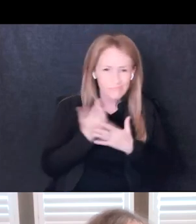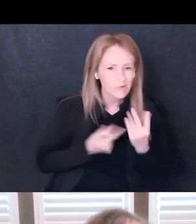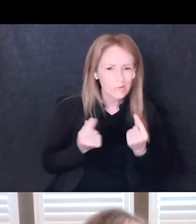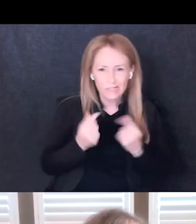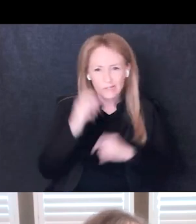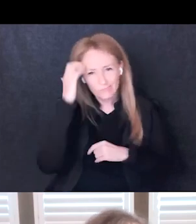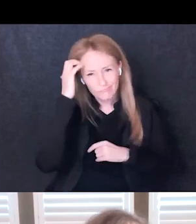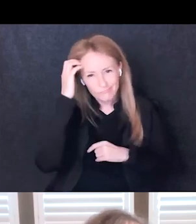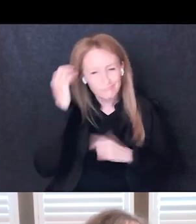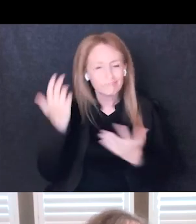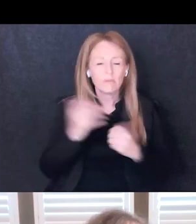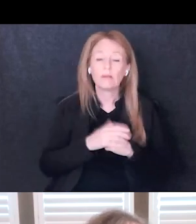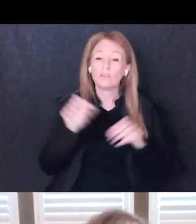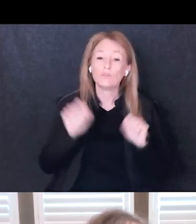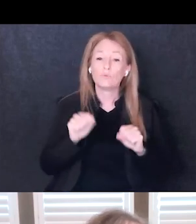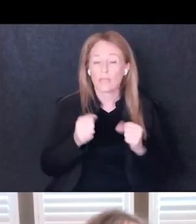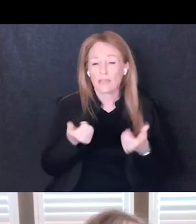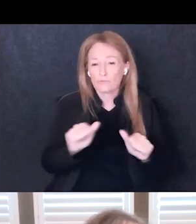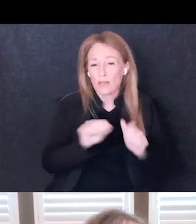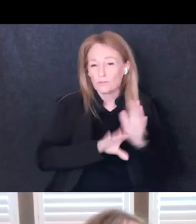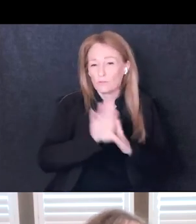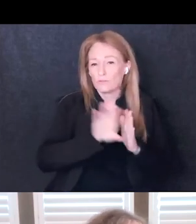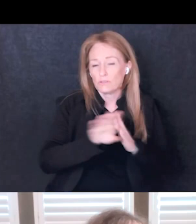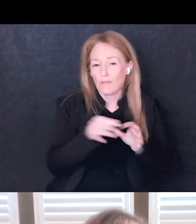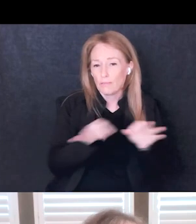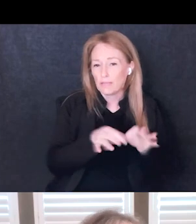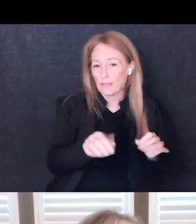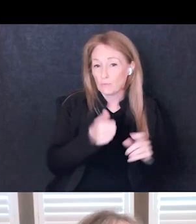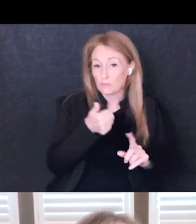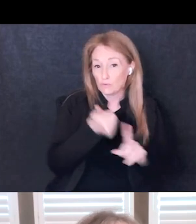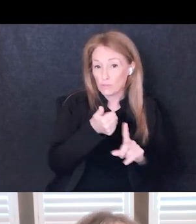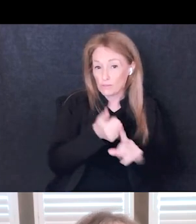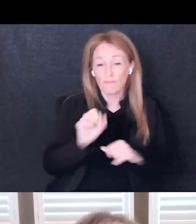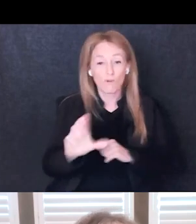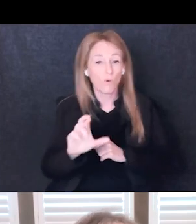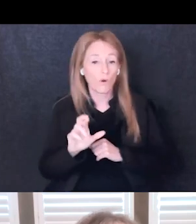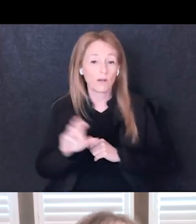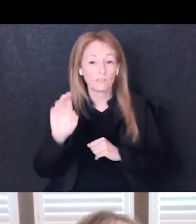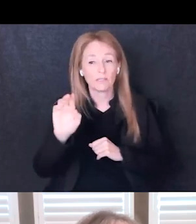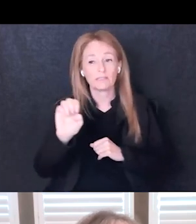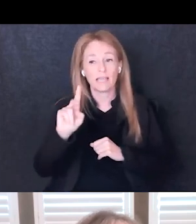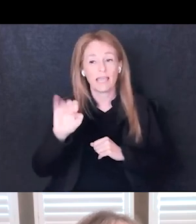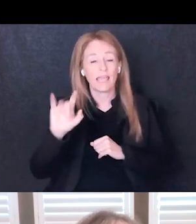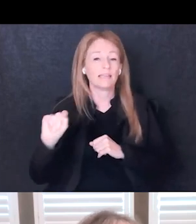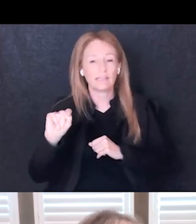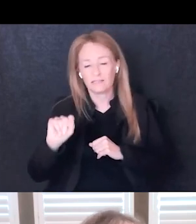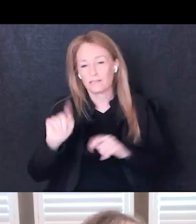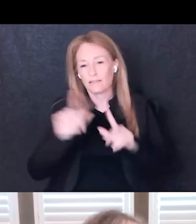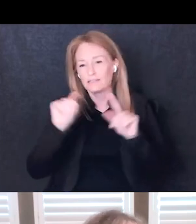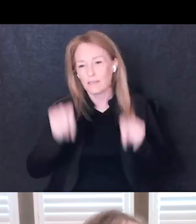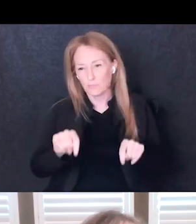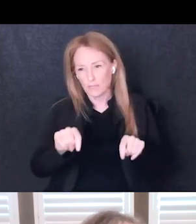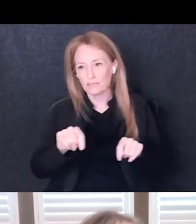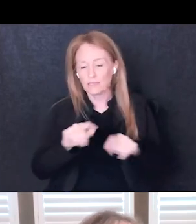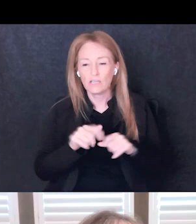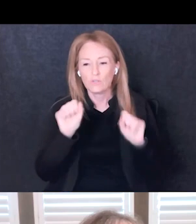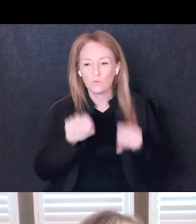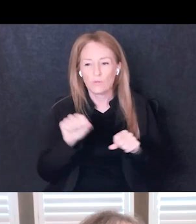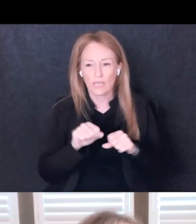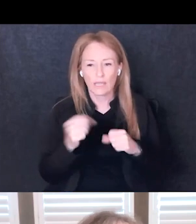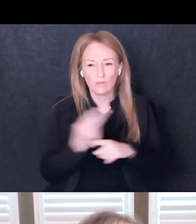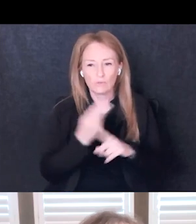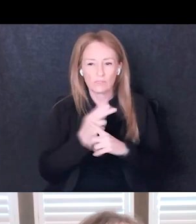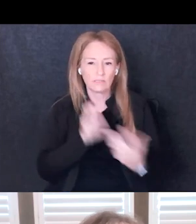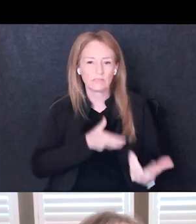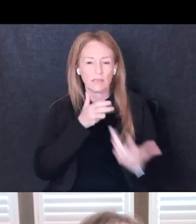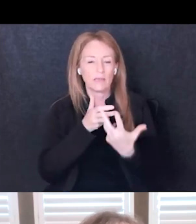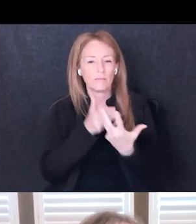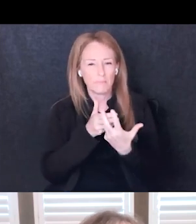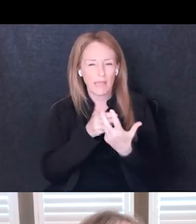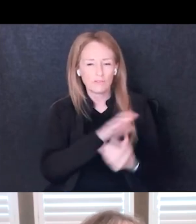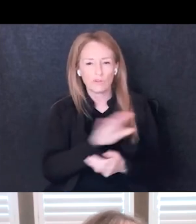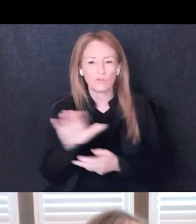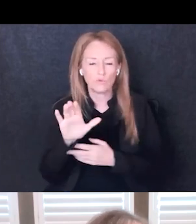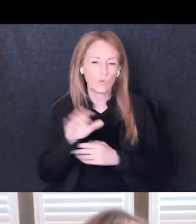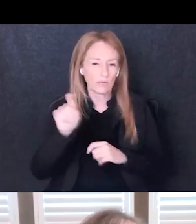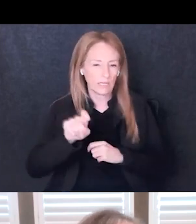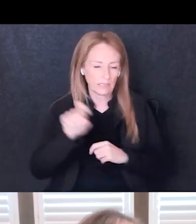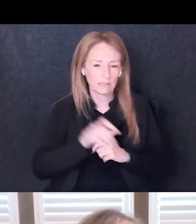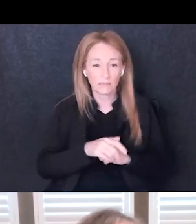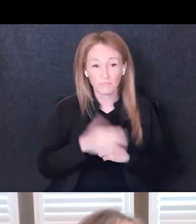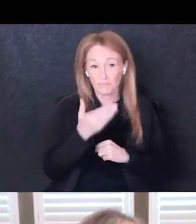YOU CAN DEVELOP THE LANGUAGE YOURSELF AND FIT IT FOR YOUR STATE'S NEEDS.